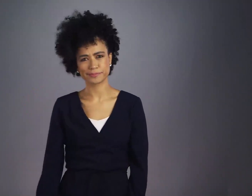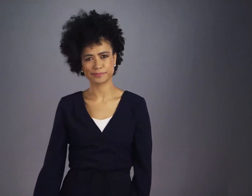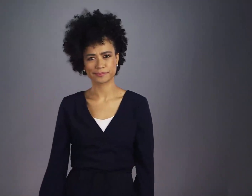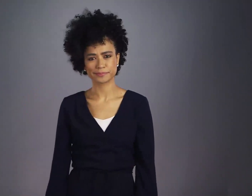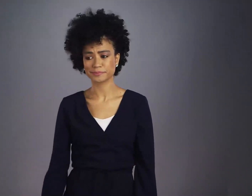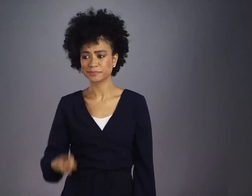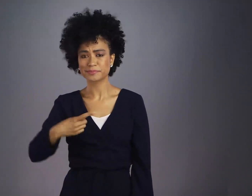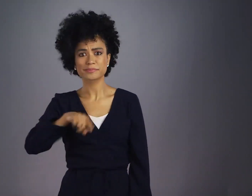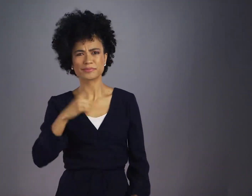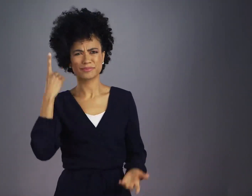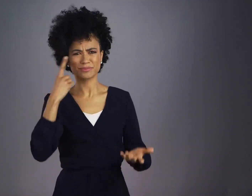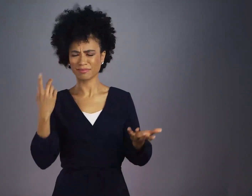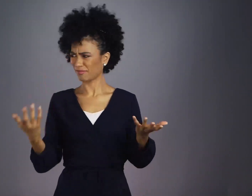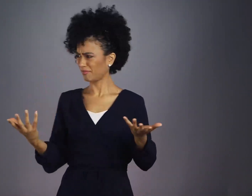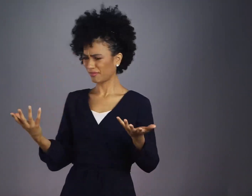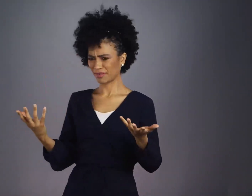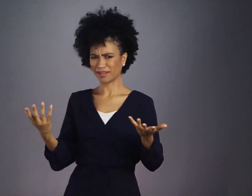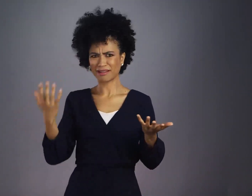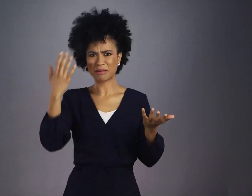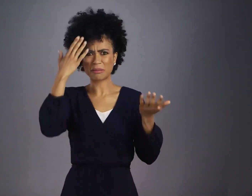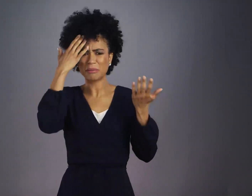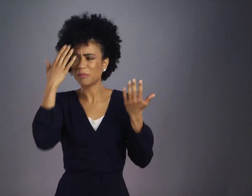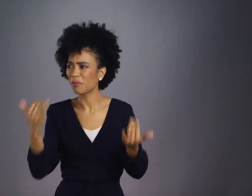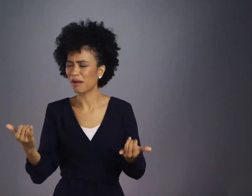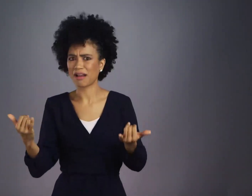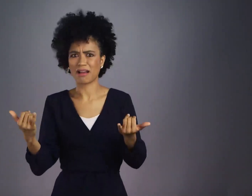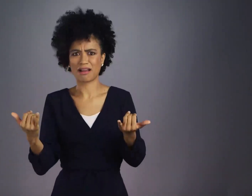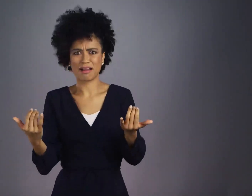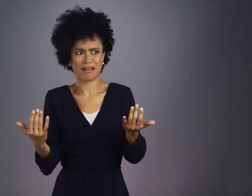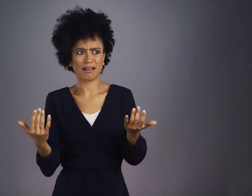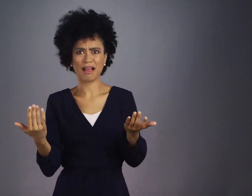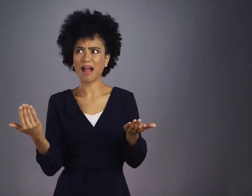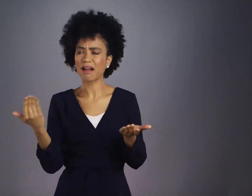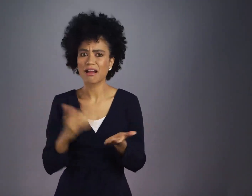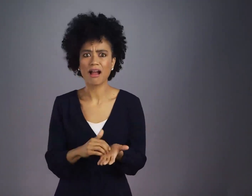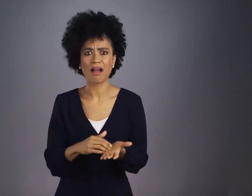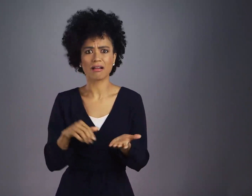Trying to avoid this humbling experience, they have turned to easier methods.